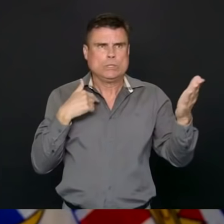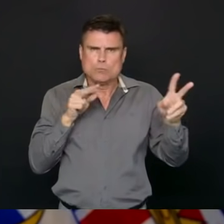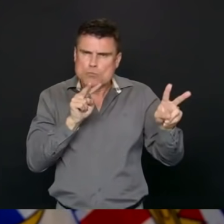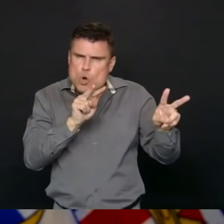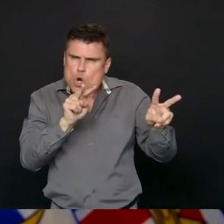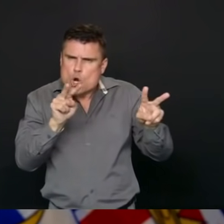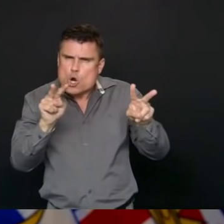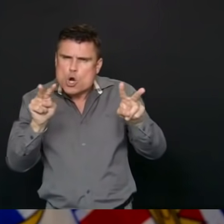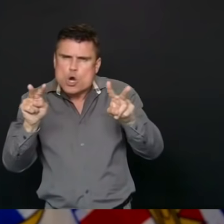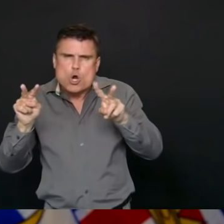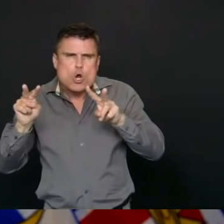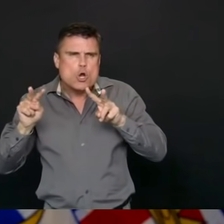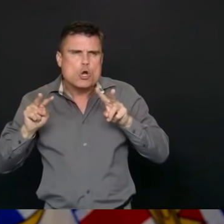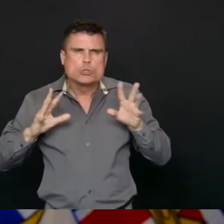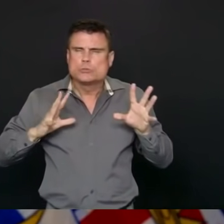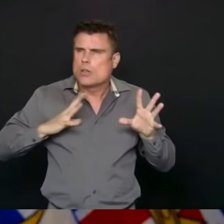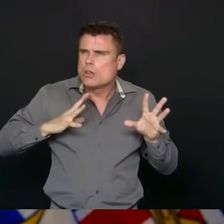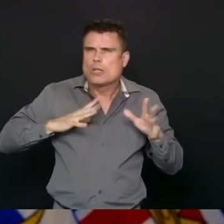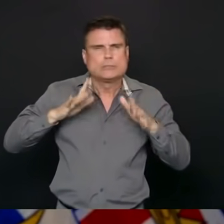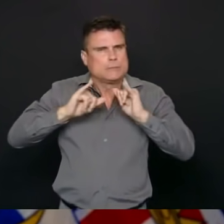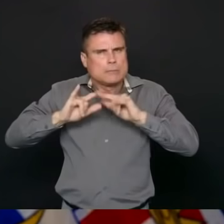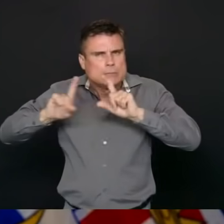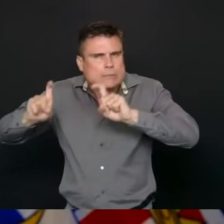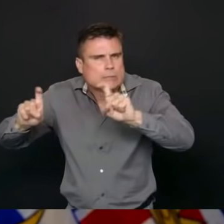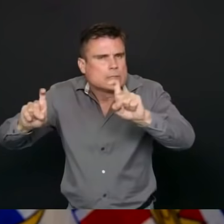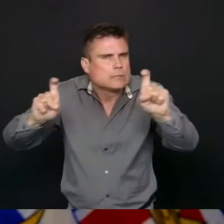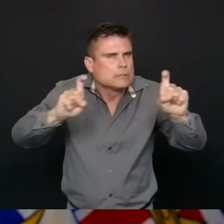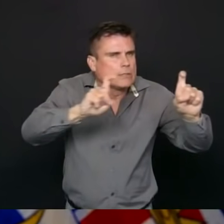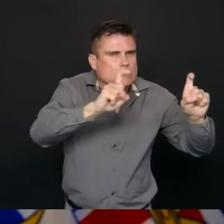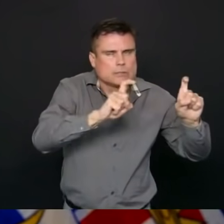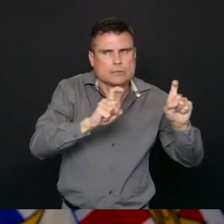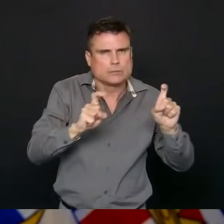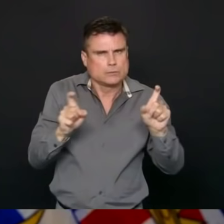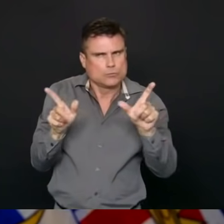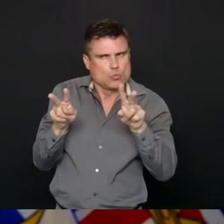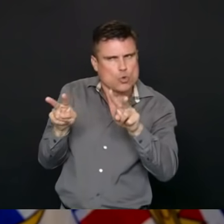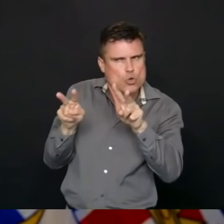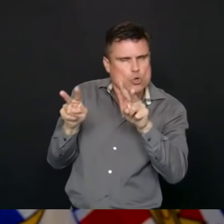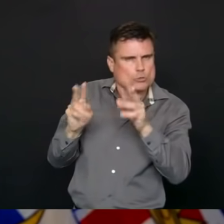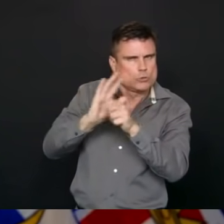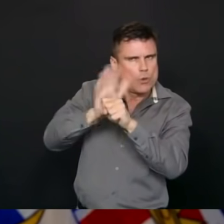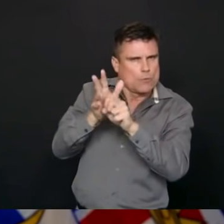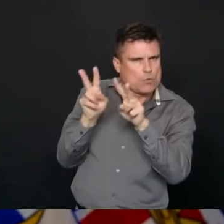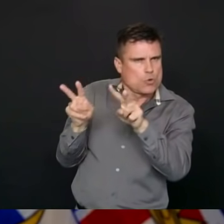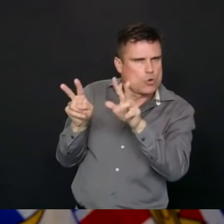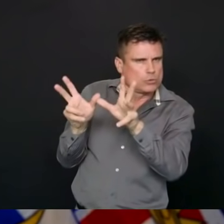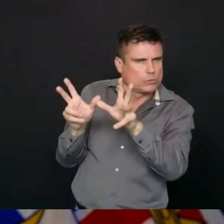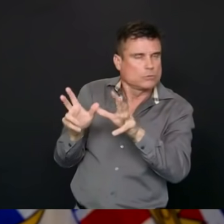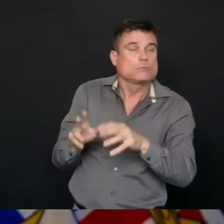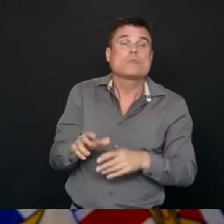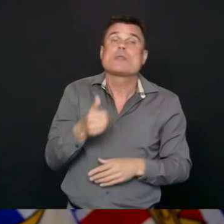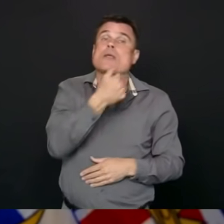, our testing strategy allows for anyone with symptoms in BC of COVID-19, even mild symptoms, to get a test for this